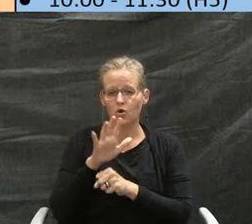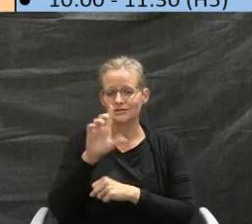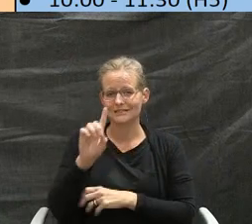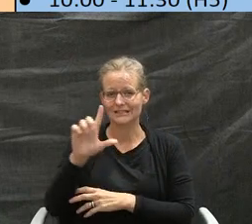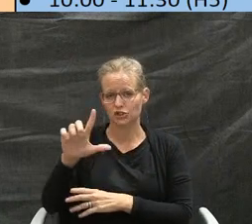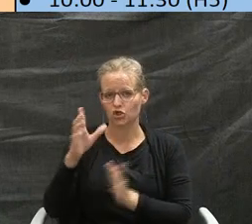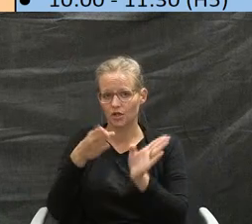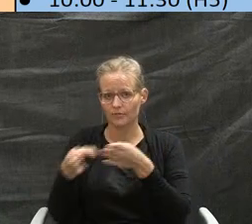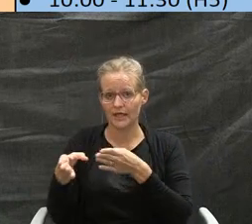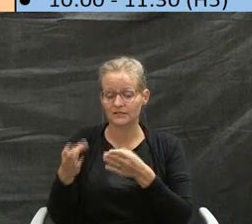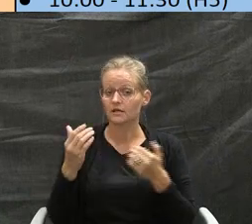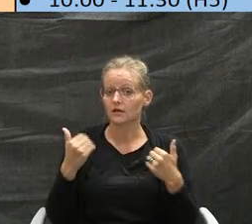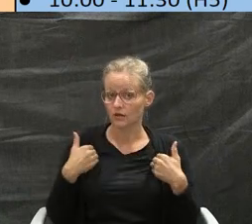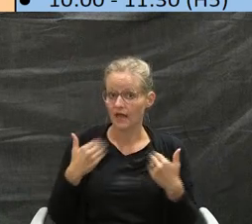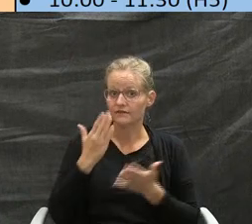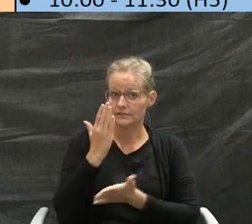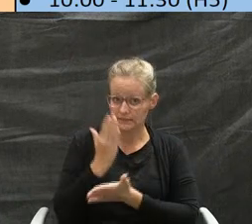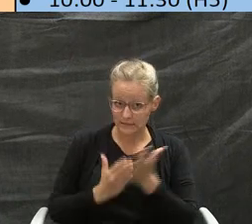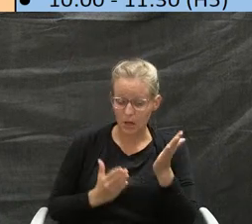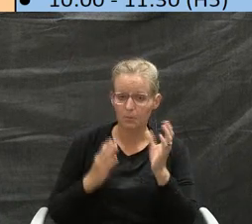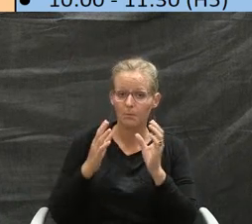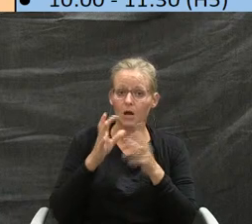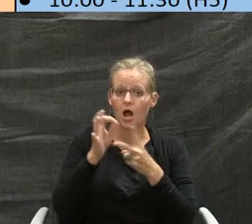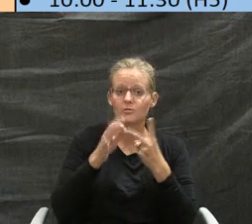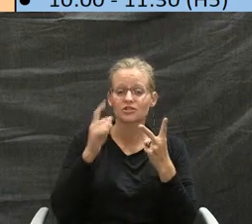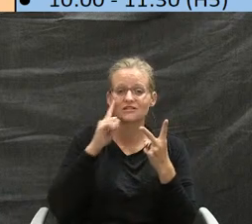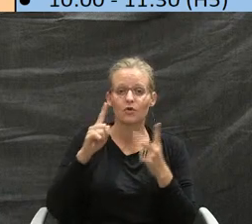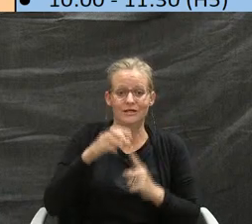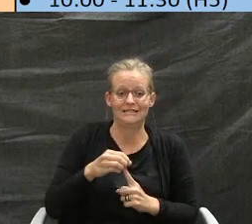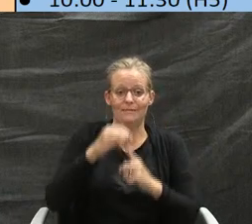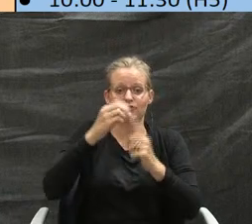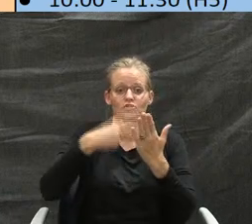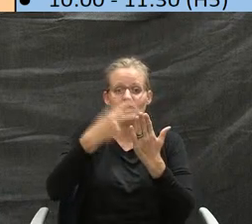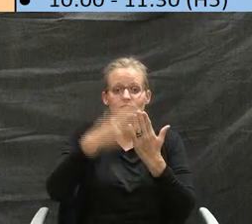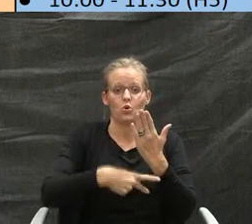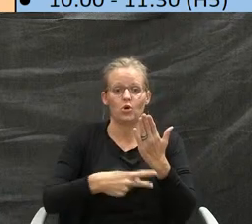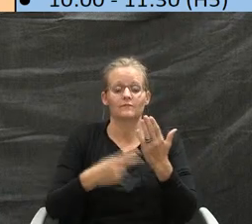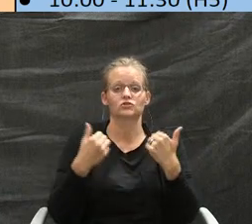options for students were in specialized programs to have increased in person learning.